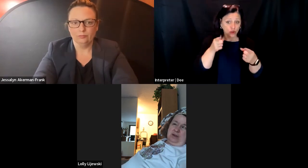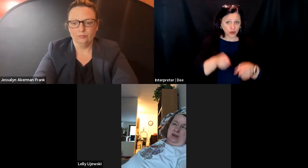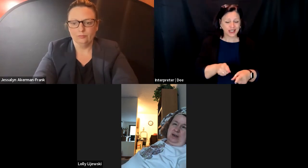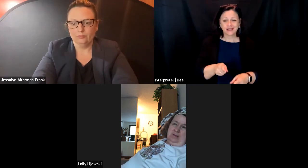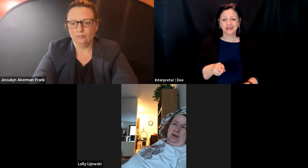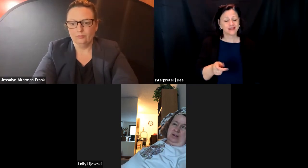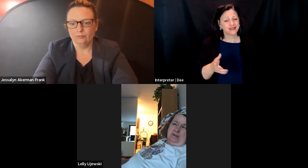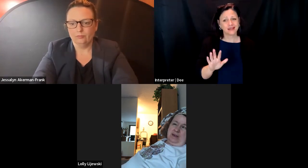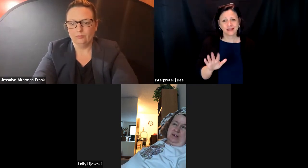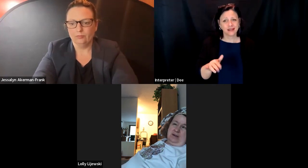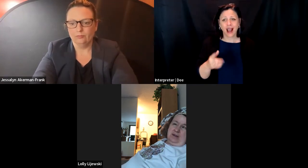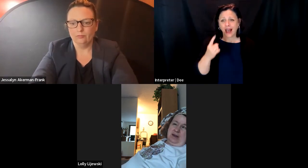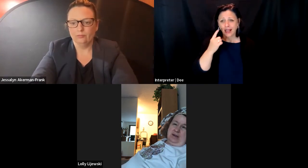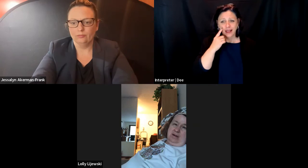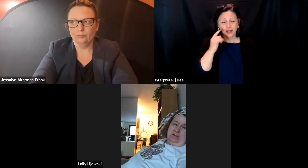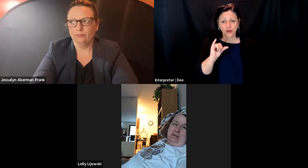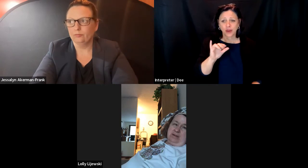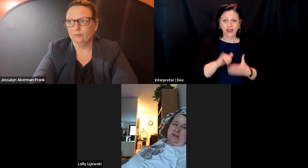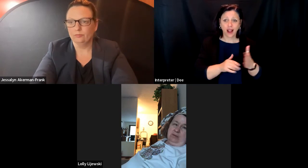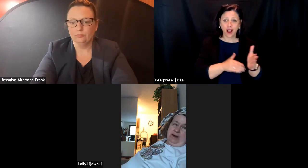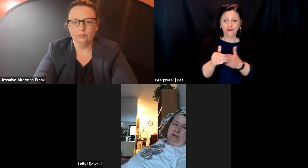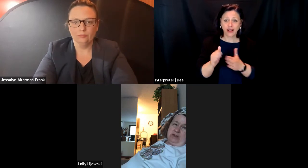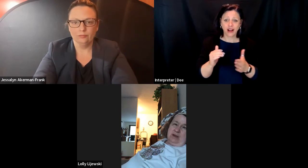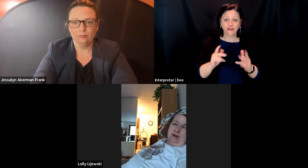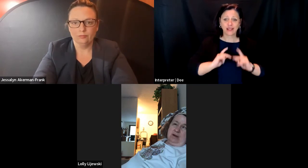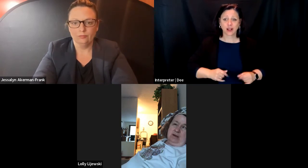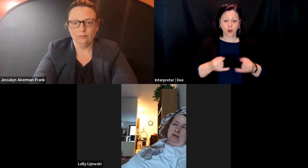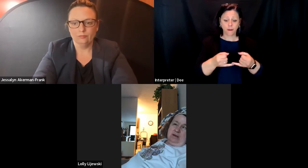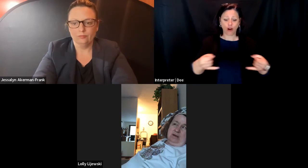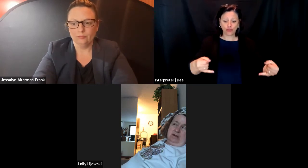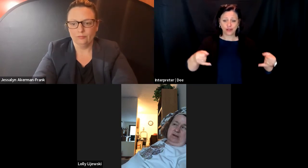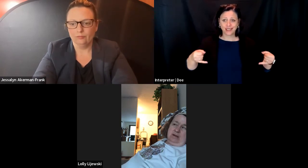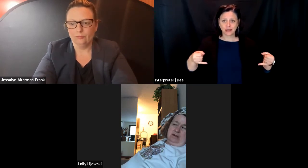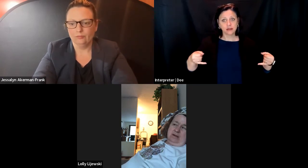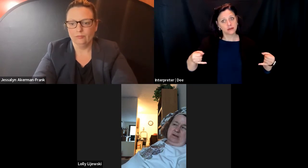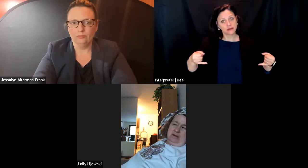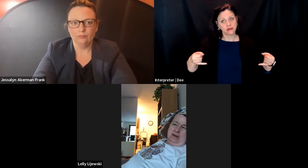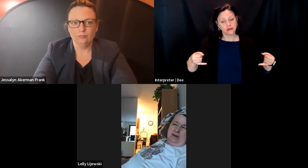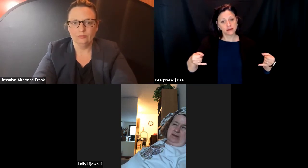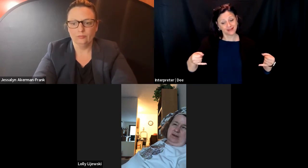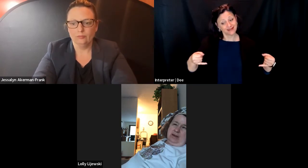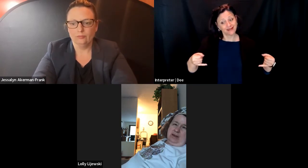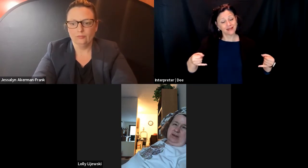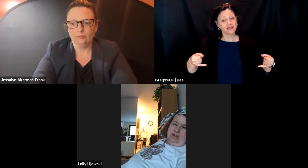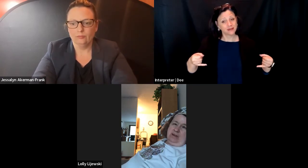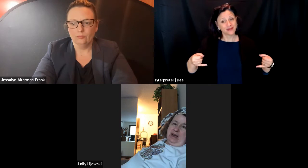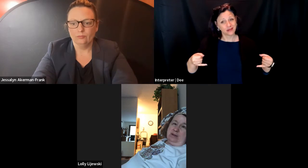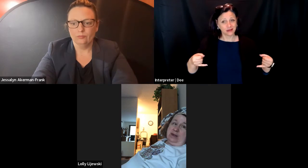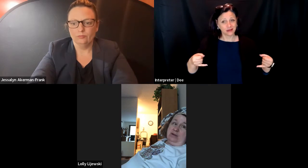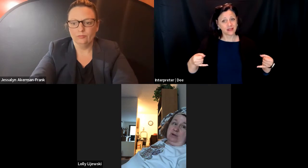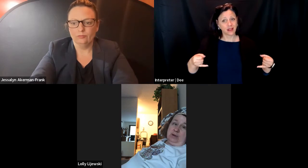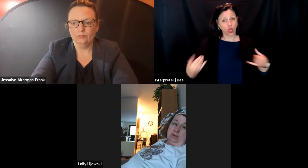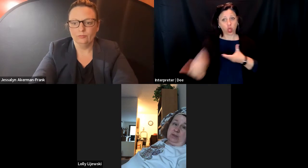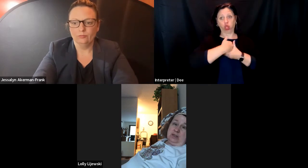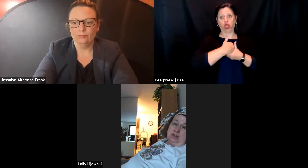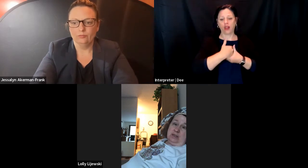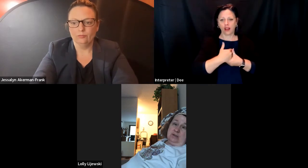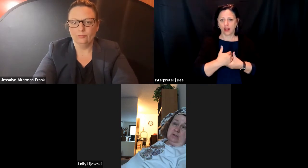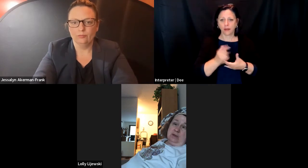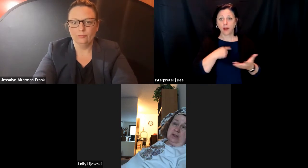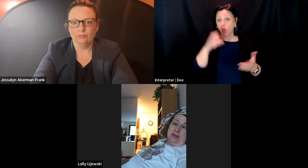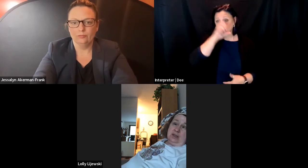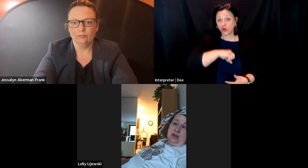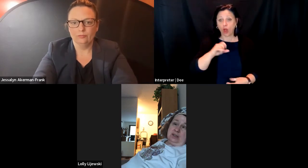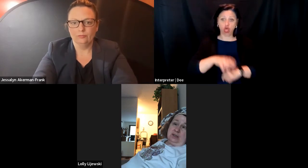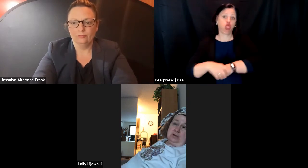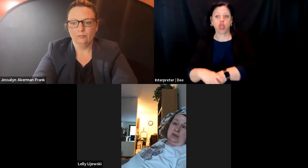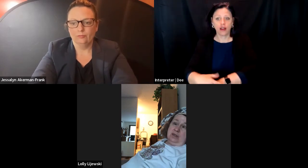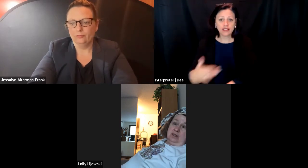where, again, my technology works for me, pretty much just approaching me and talking to me is fine.